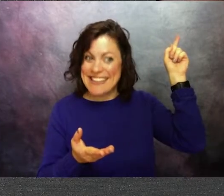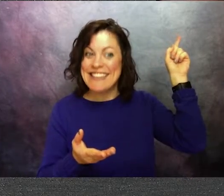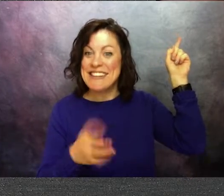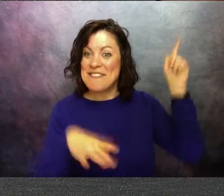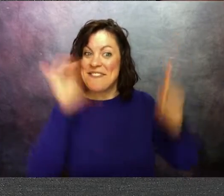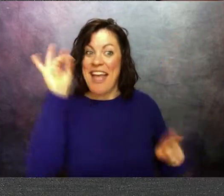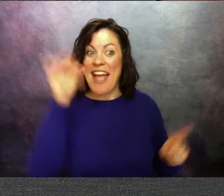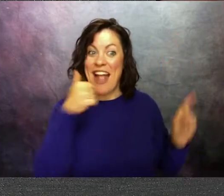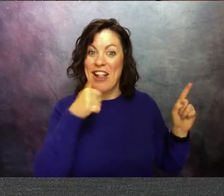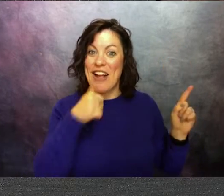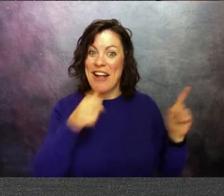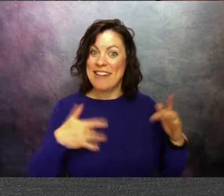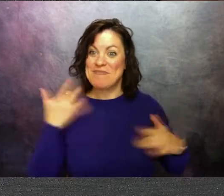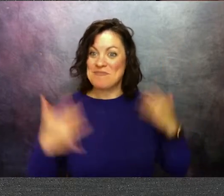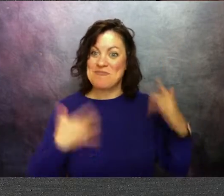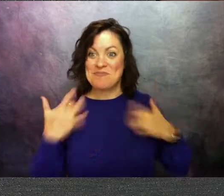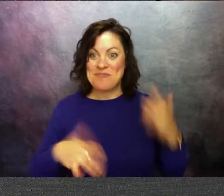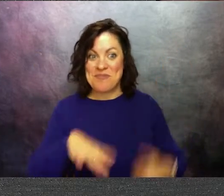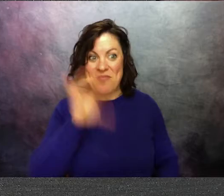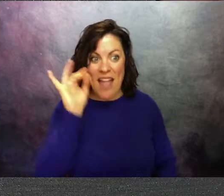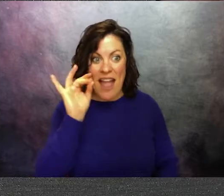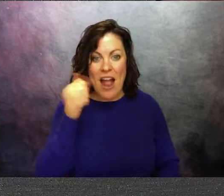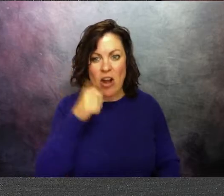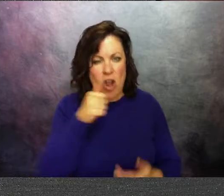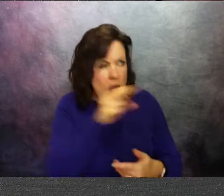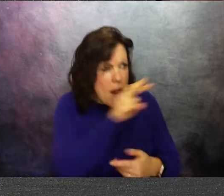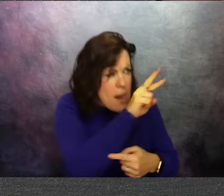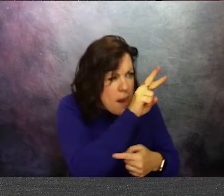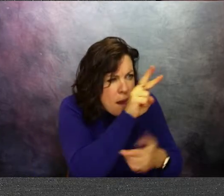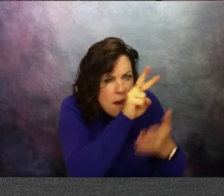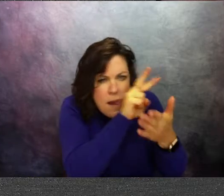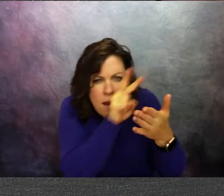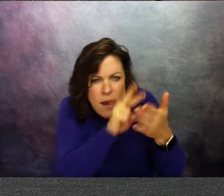There she is, she had to look at the map to find where her house was.